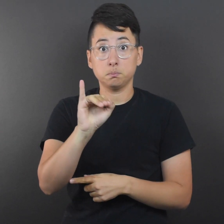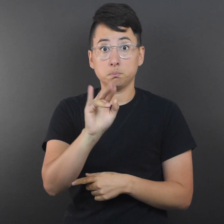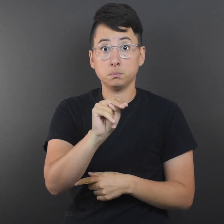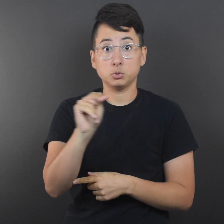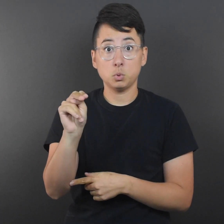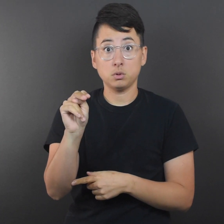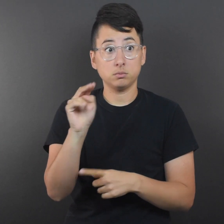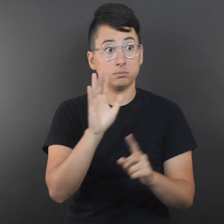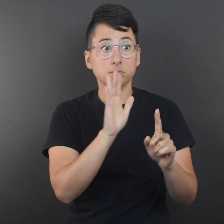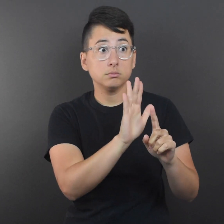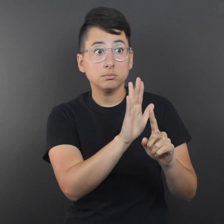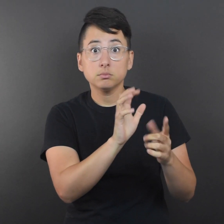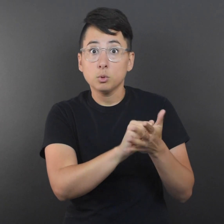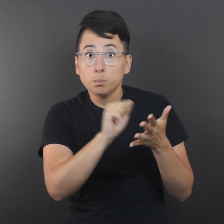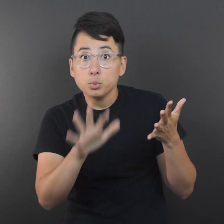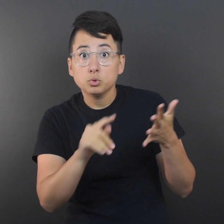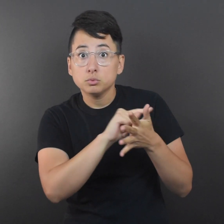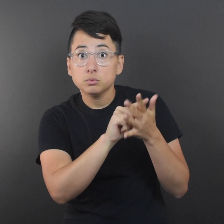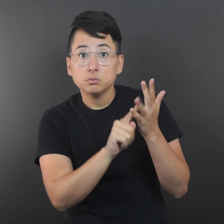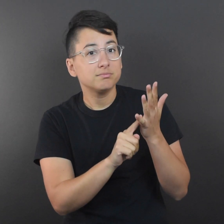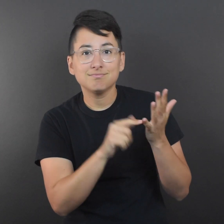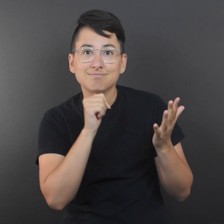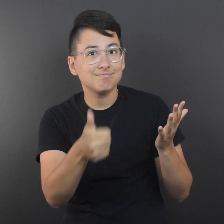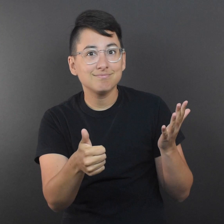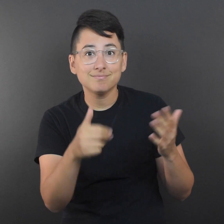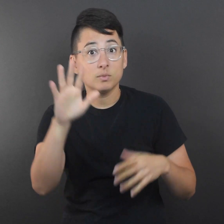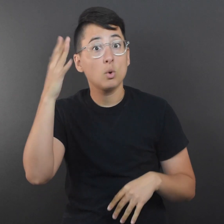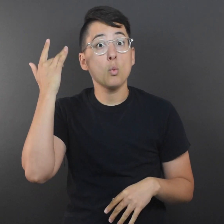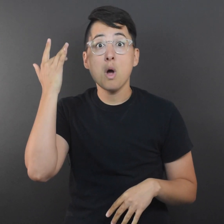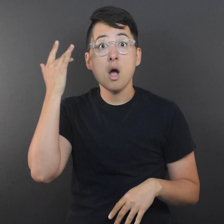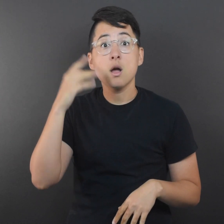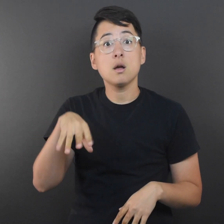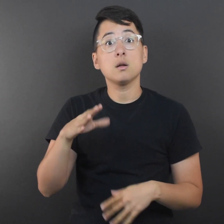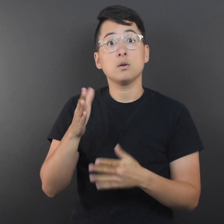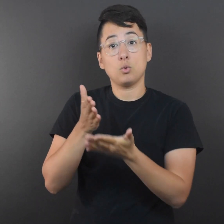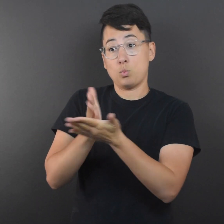because the right to abortion is protected by the Minnesota Constitution.